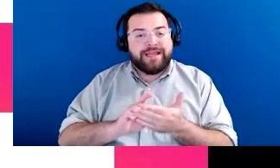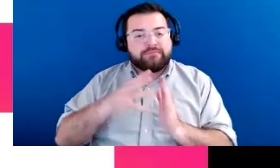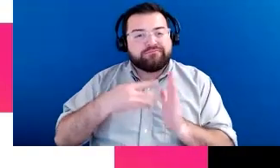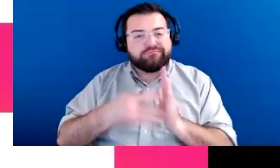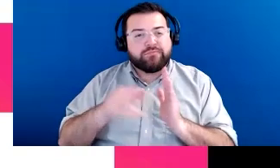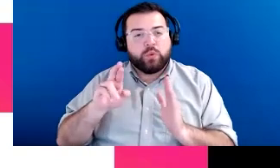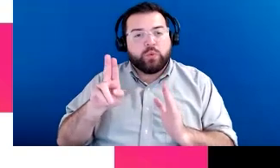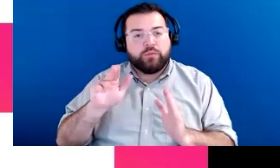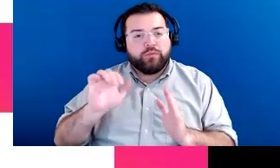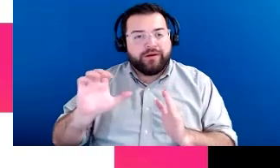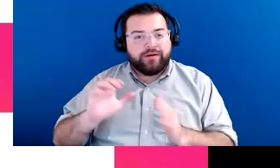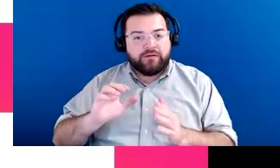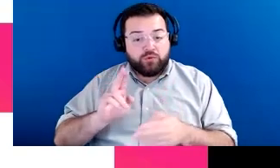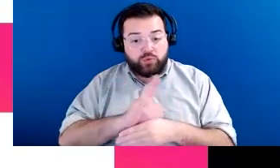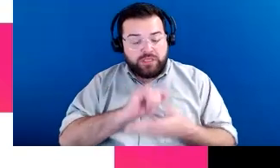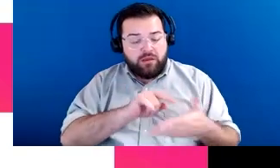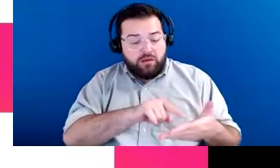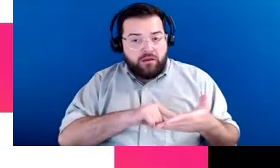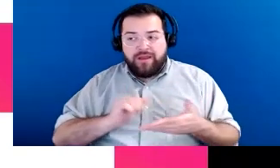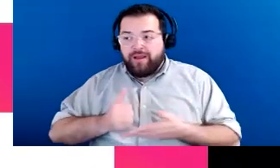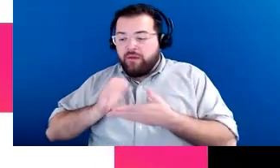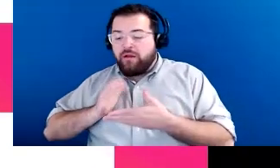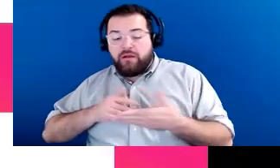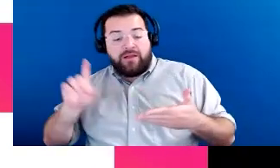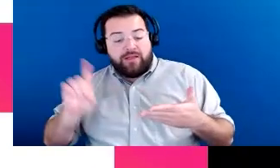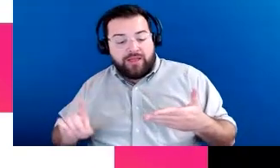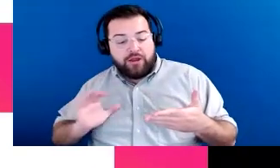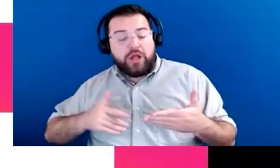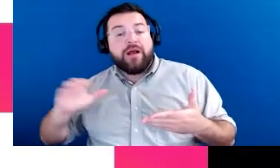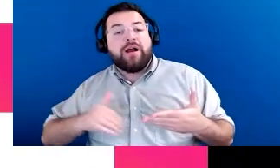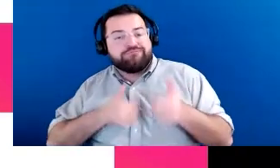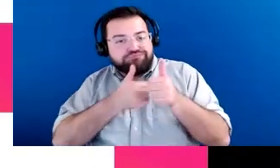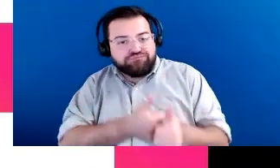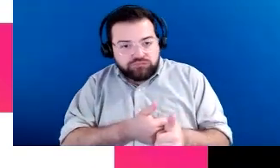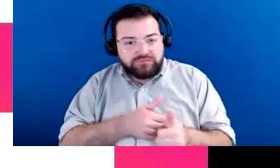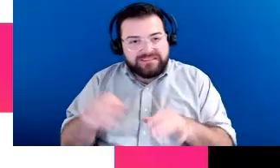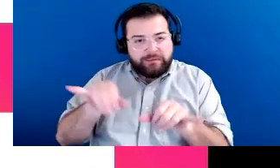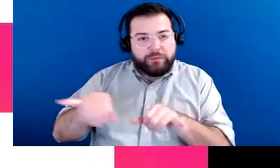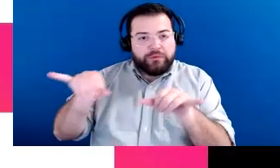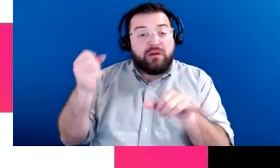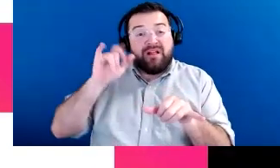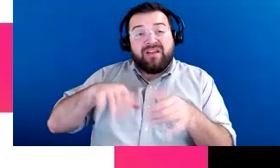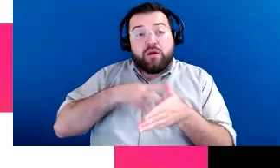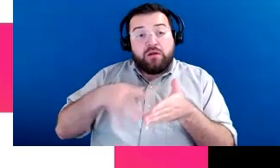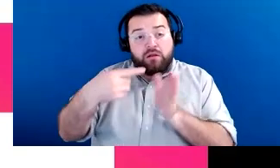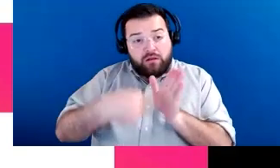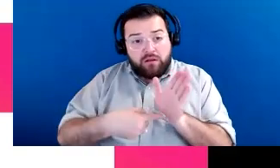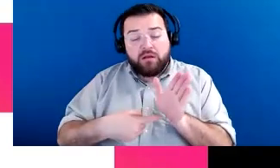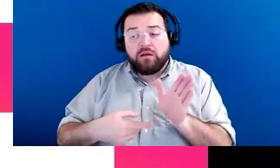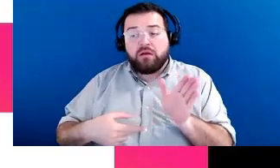our courses at a quality standard, that supports online student success. And so in this rubric, you know, it,